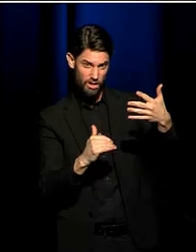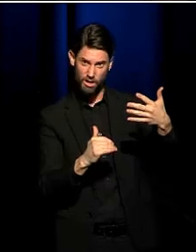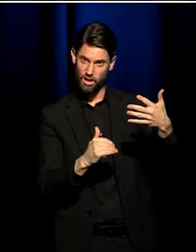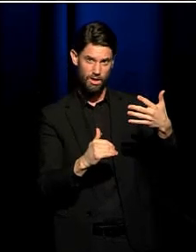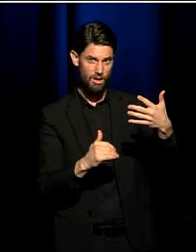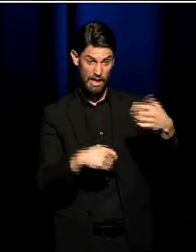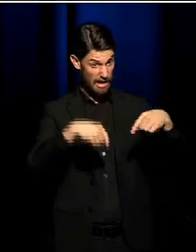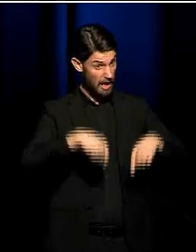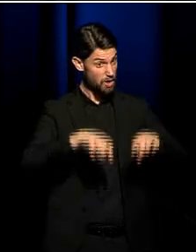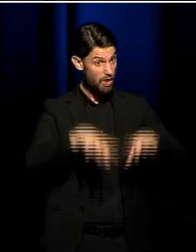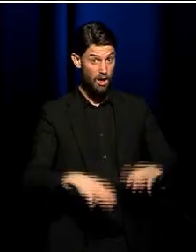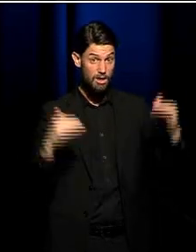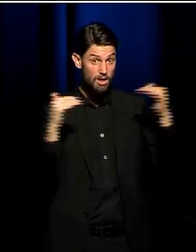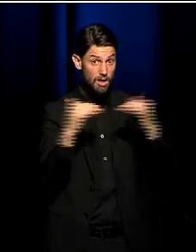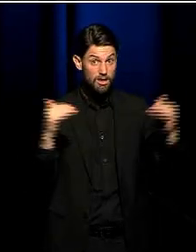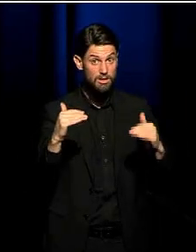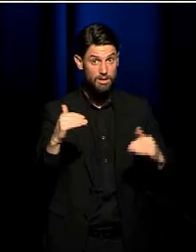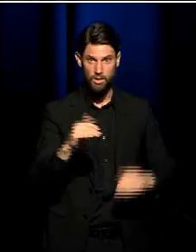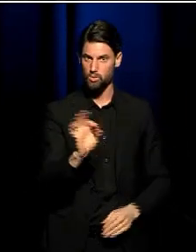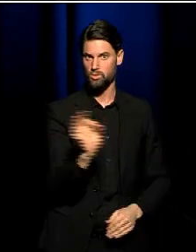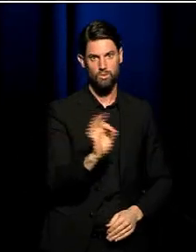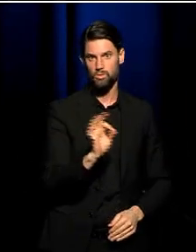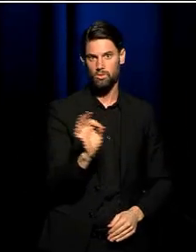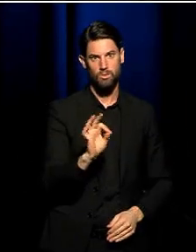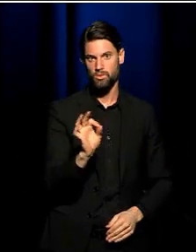before people with disability realize the rights that they are entitled to